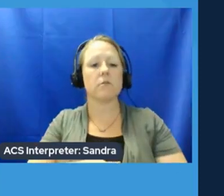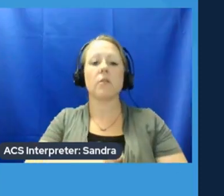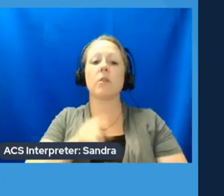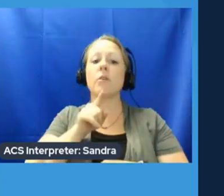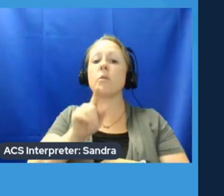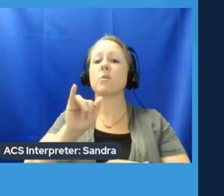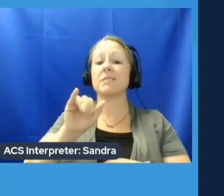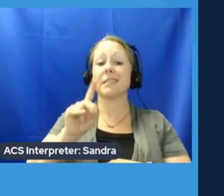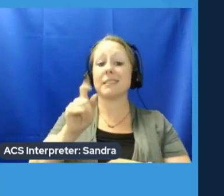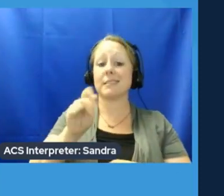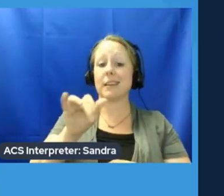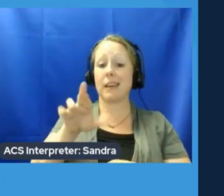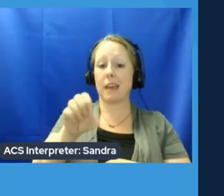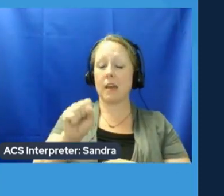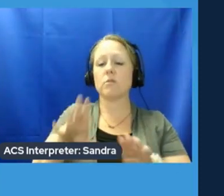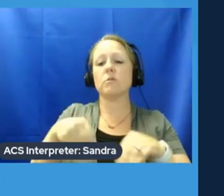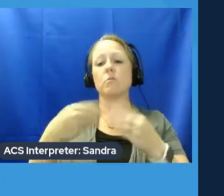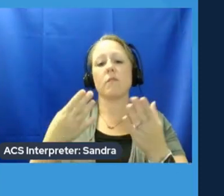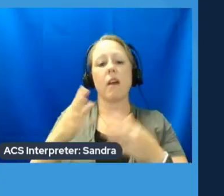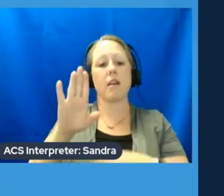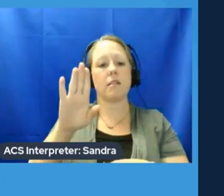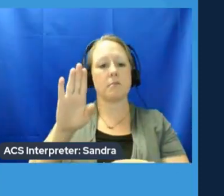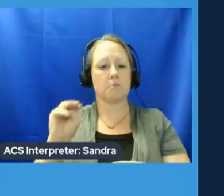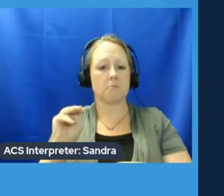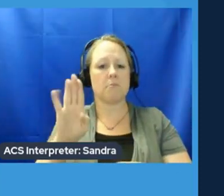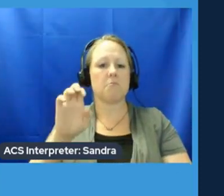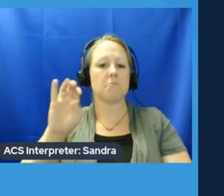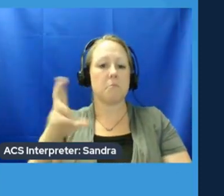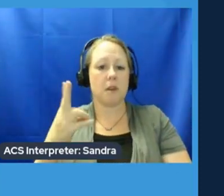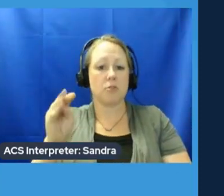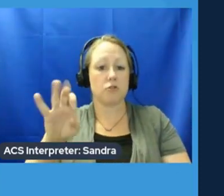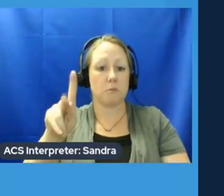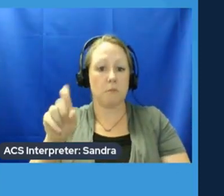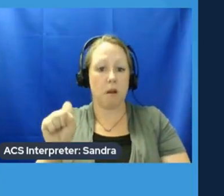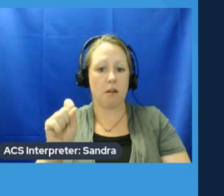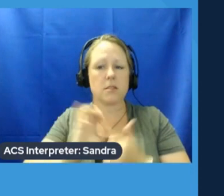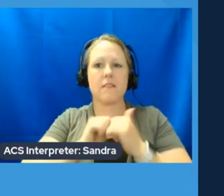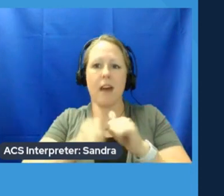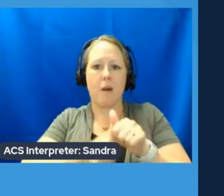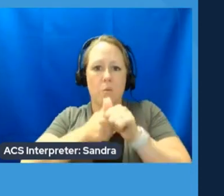to track our progress over time. And states are using data from the indicators